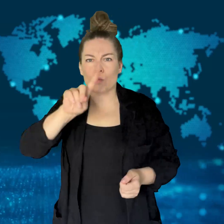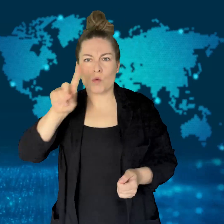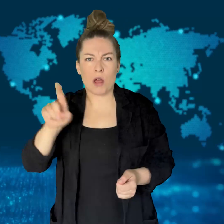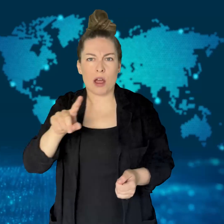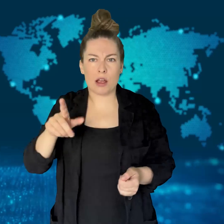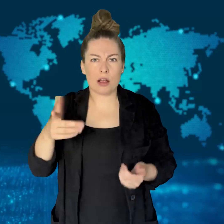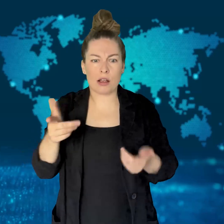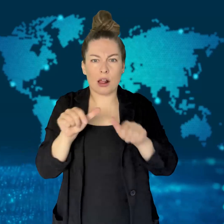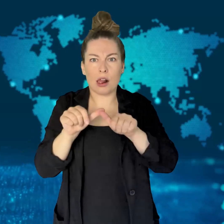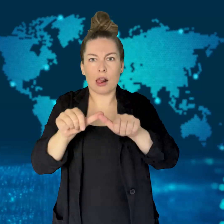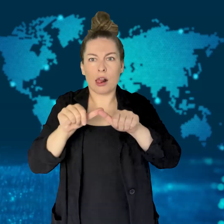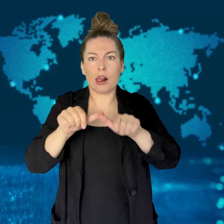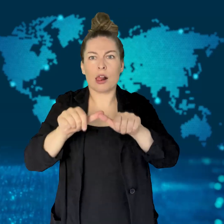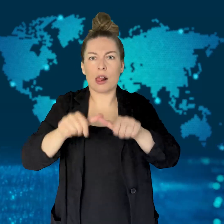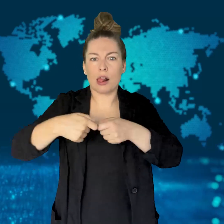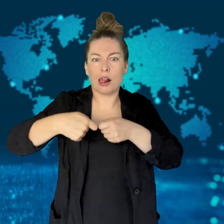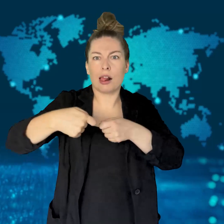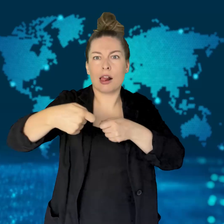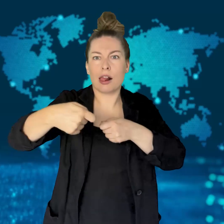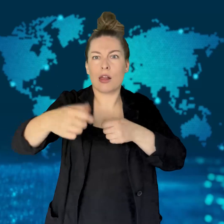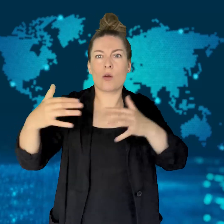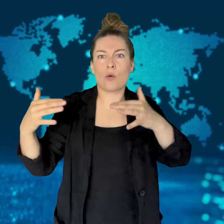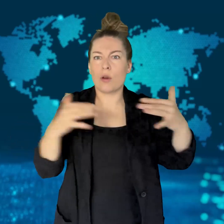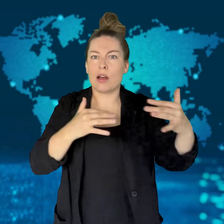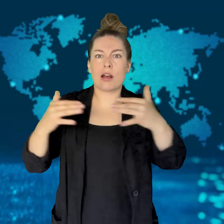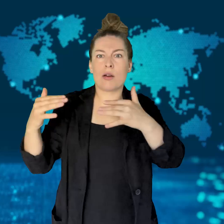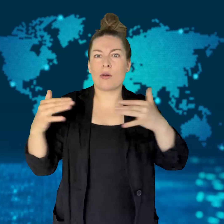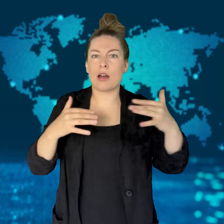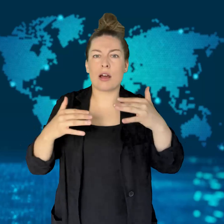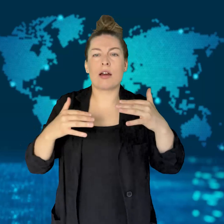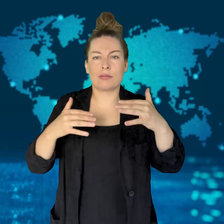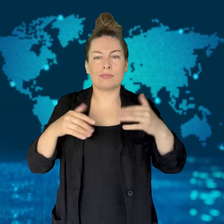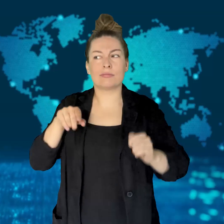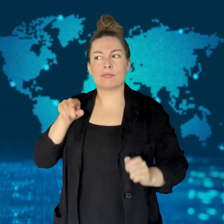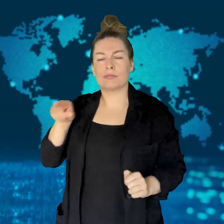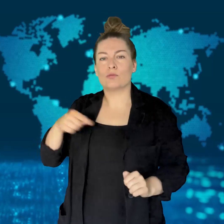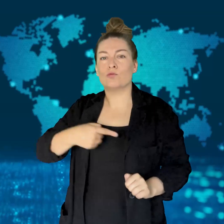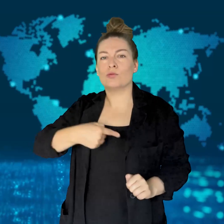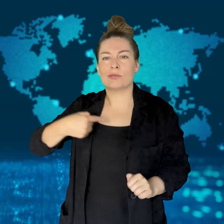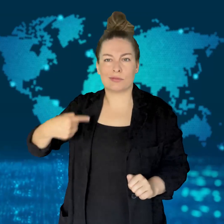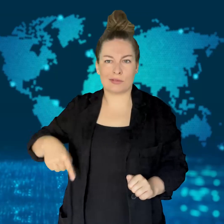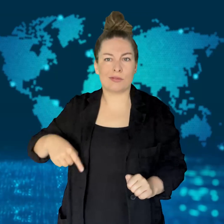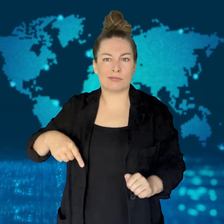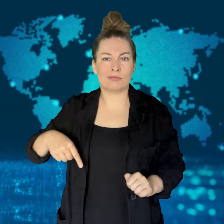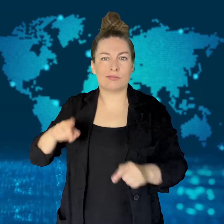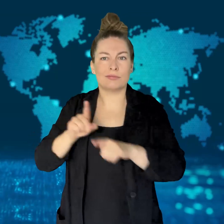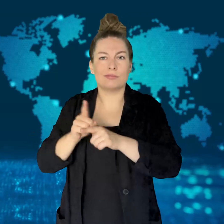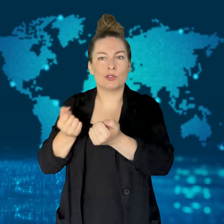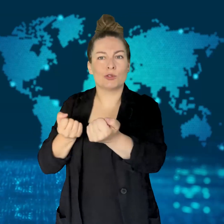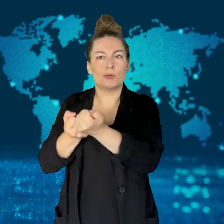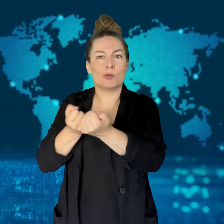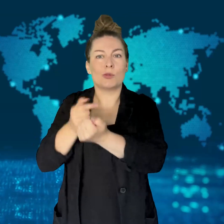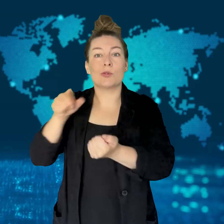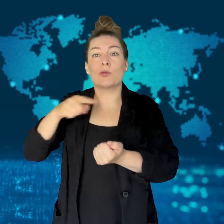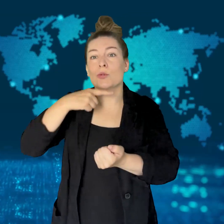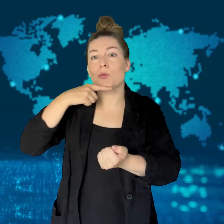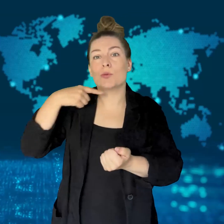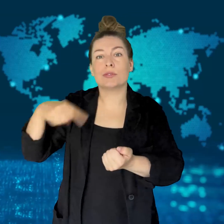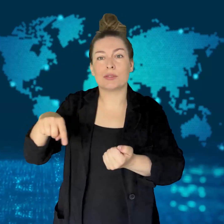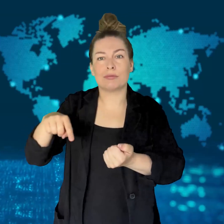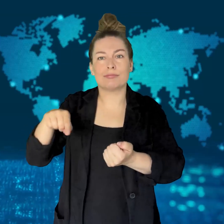Participating countries accused China of extending the war by